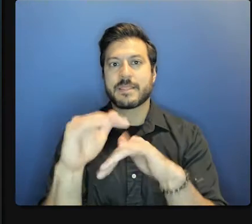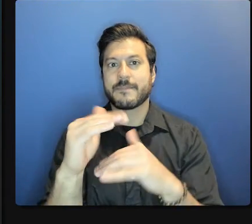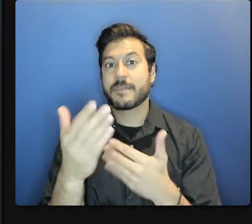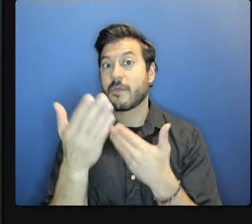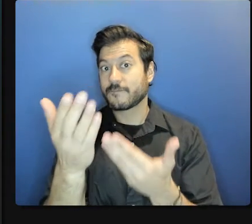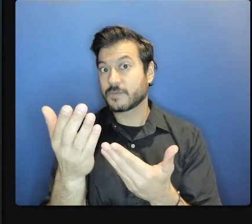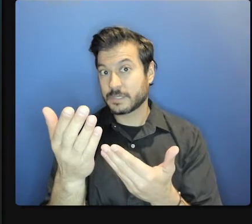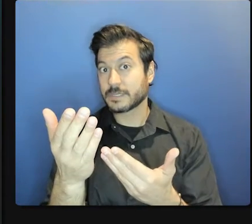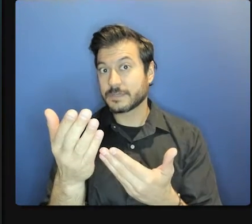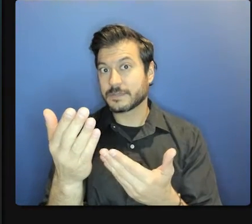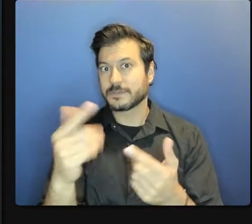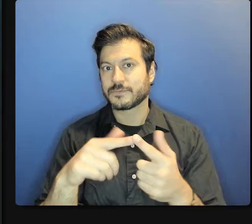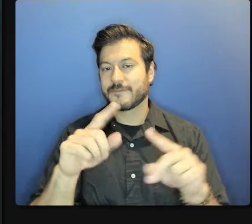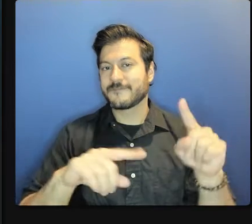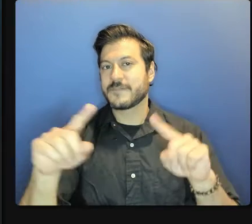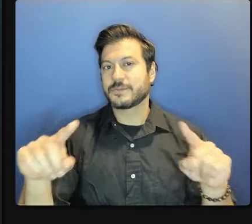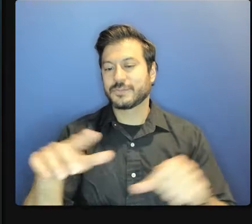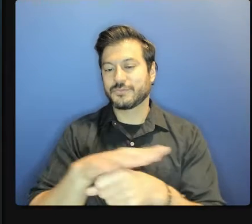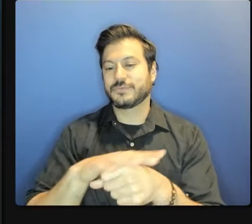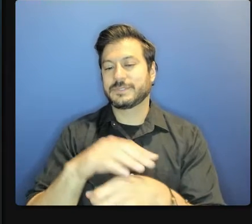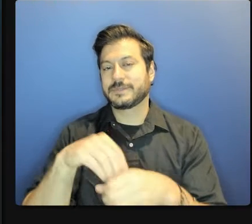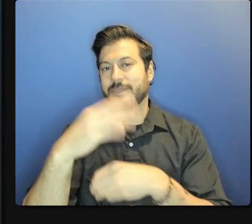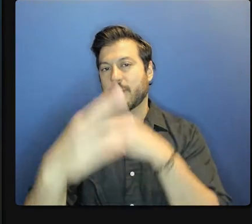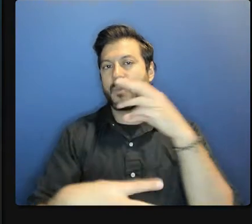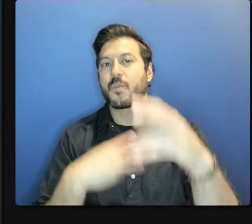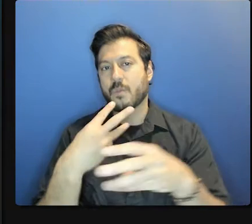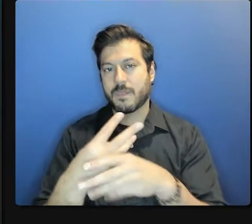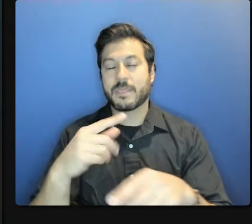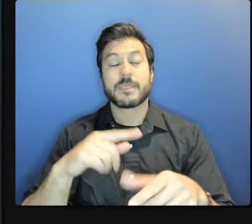limited offering to various regions around the world.